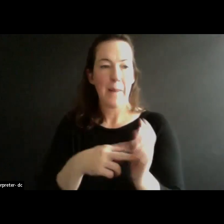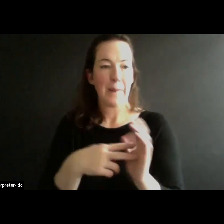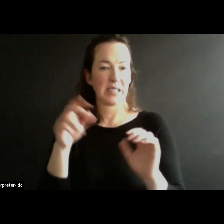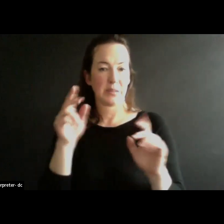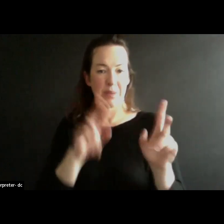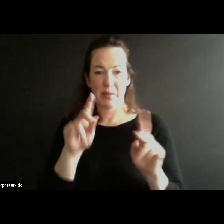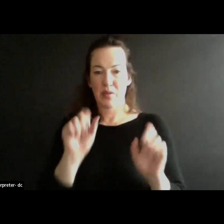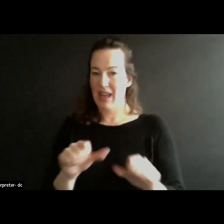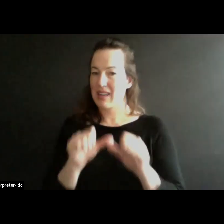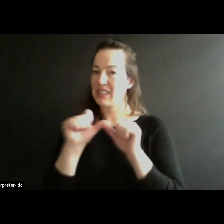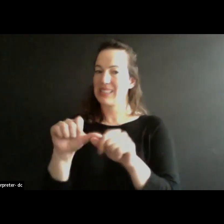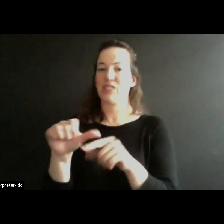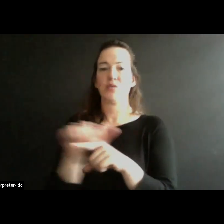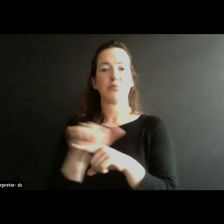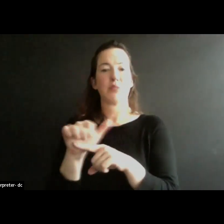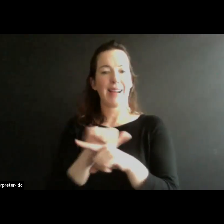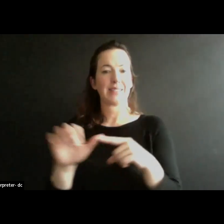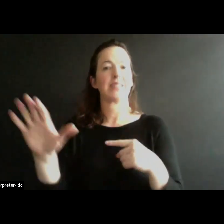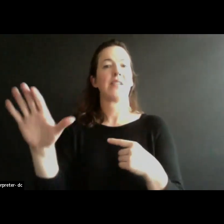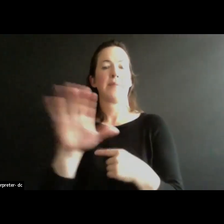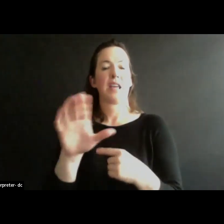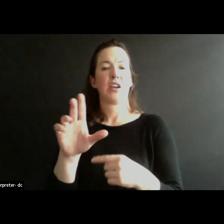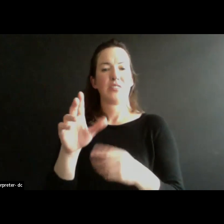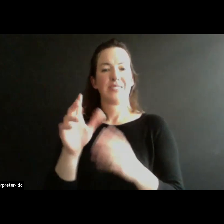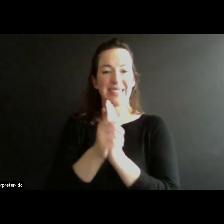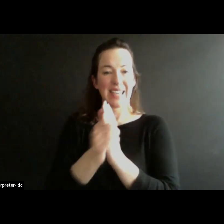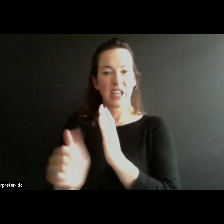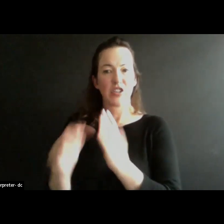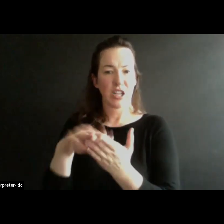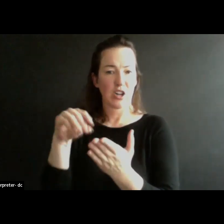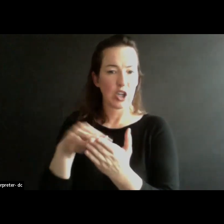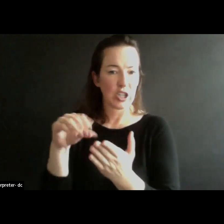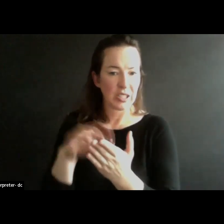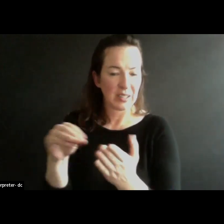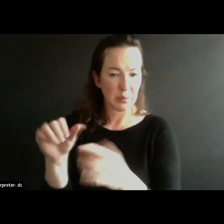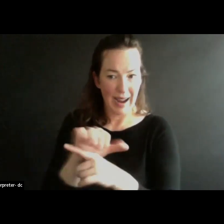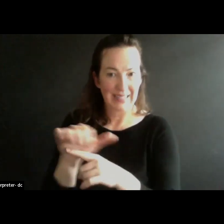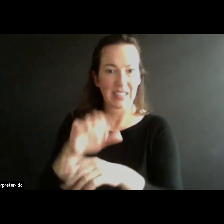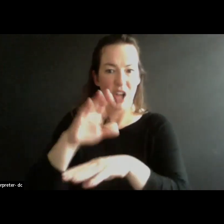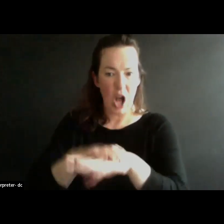continue practice using digital skills that they're learning by getting on zoom calls